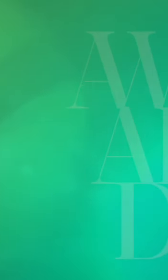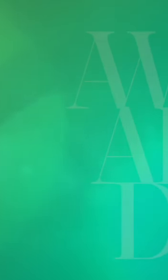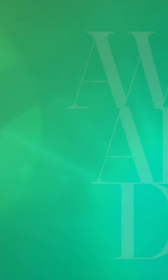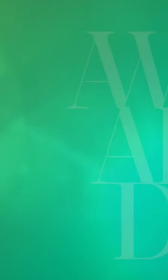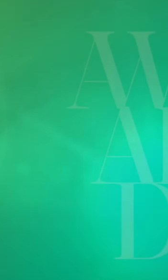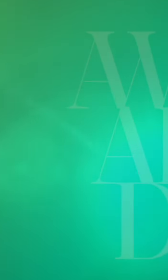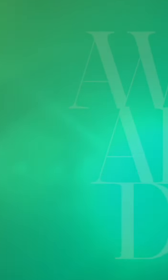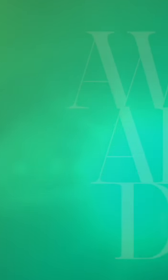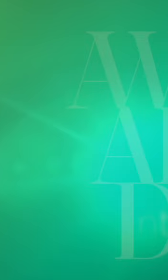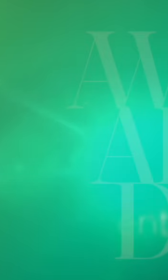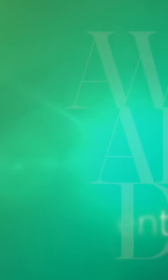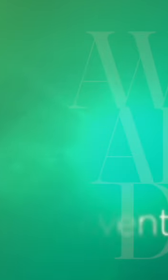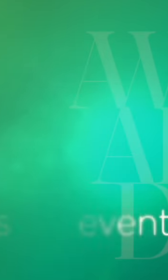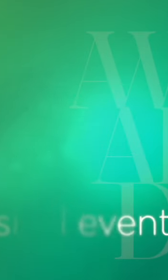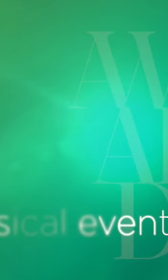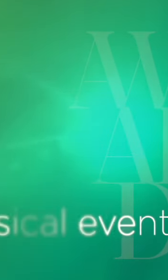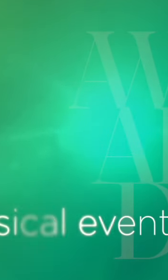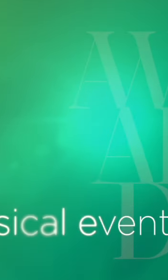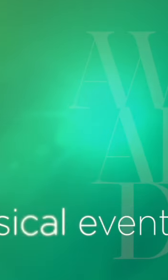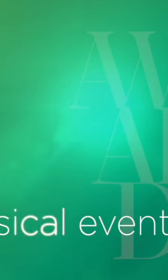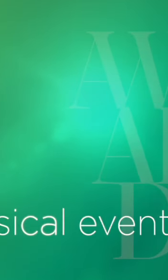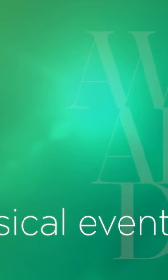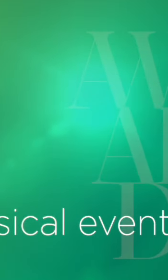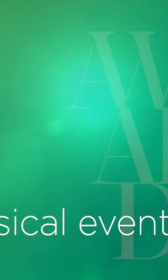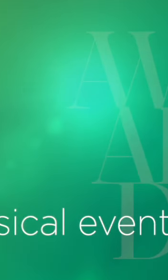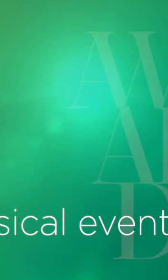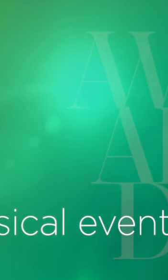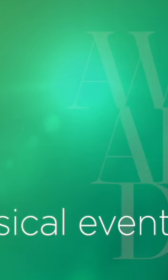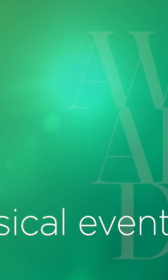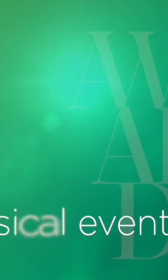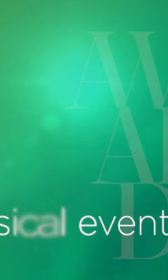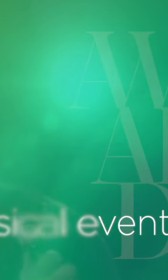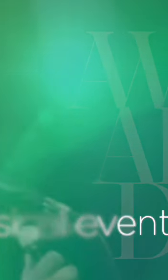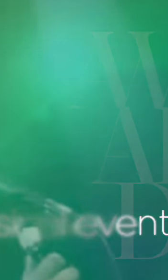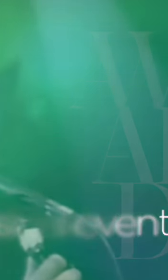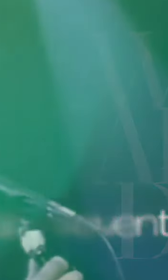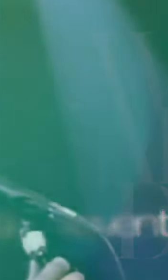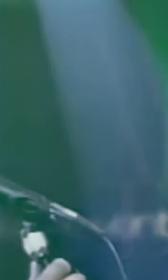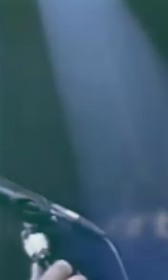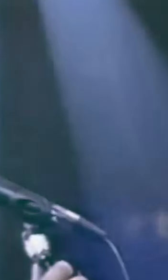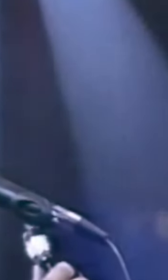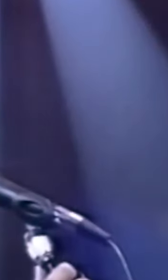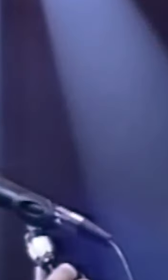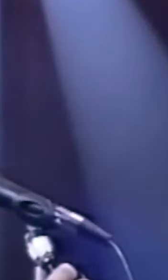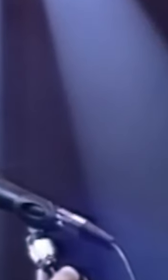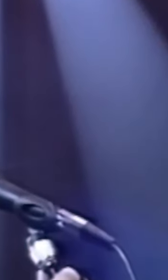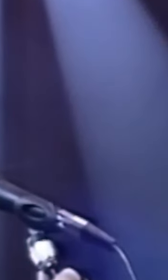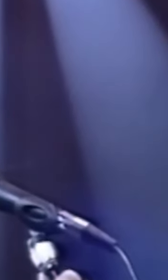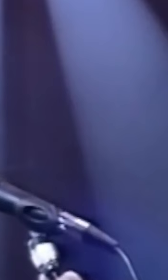and presented over 300 musical events to more than 350,000 people throughout Queensland.